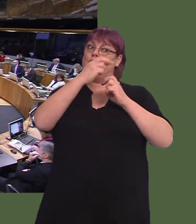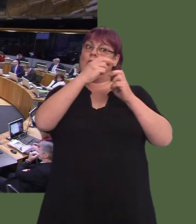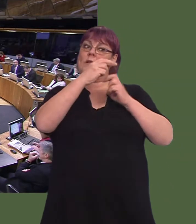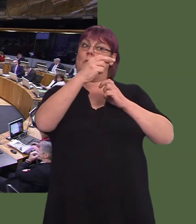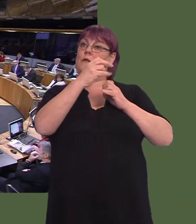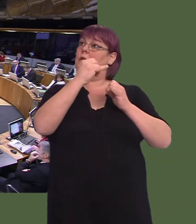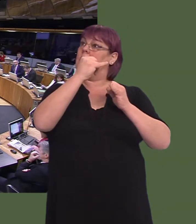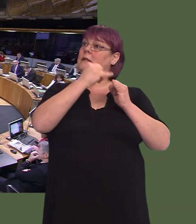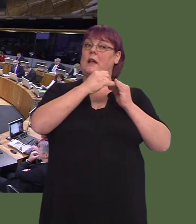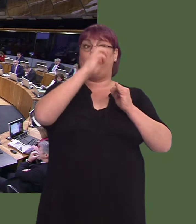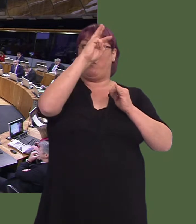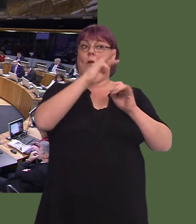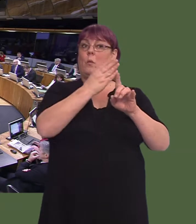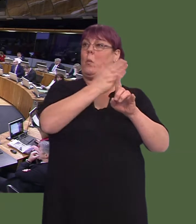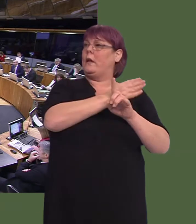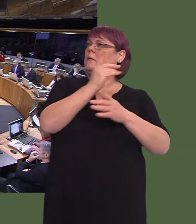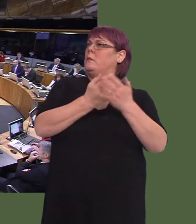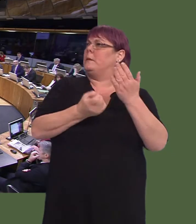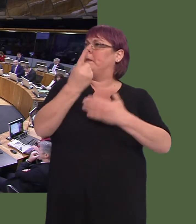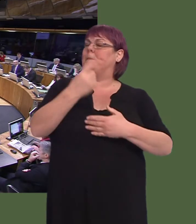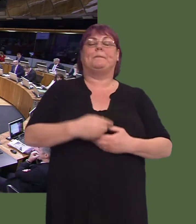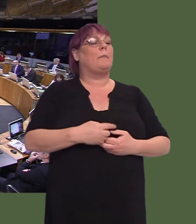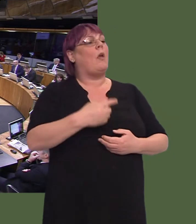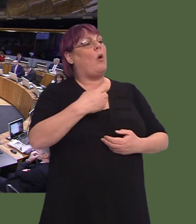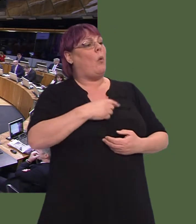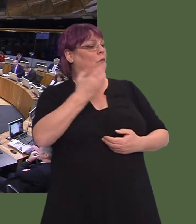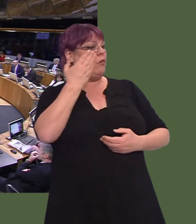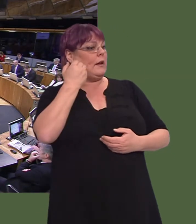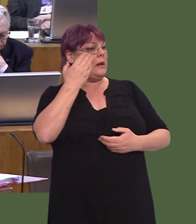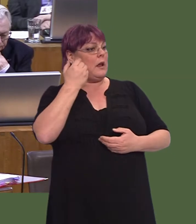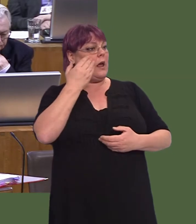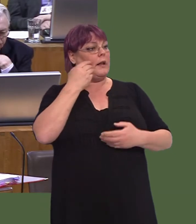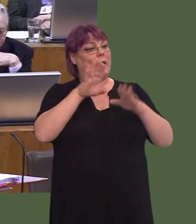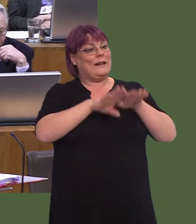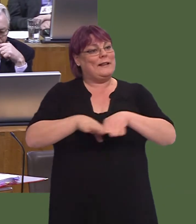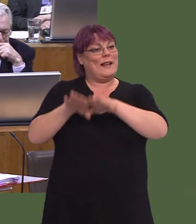OAQ51728 Carwyn Jones AM: Yes. Our recently published update of the national transport finance plan sets out the delivery